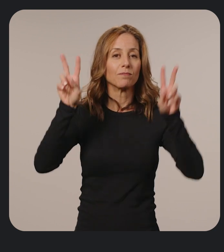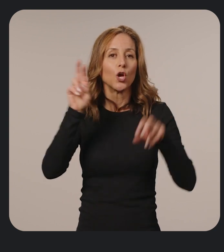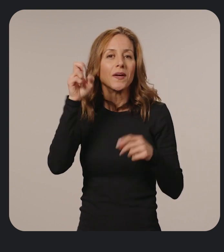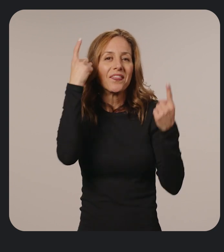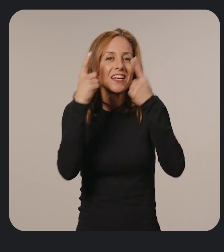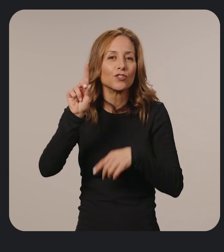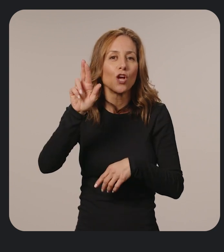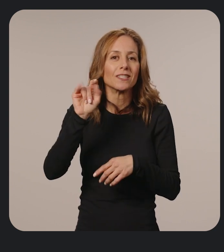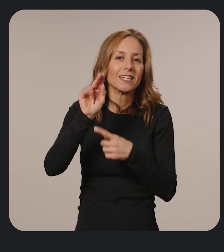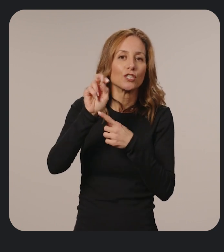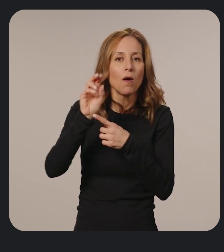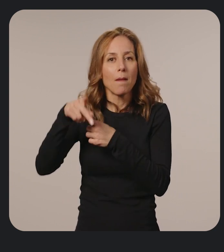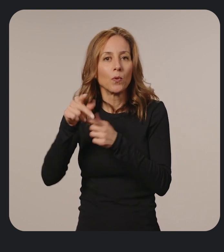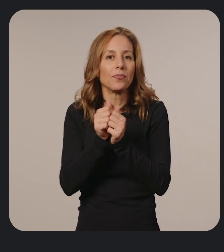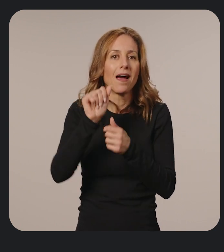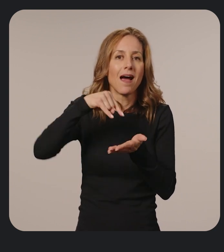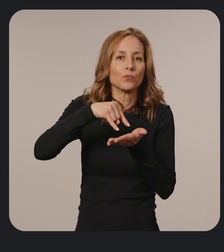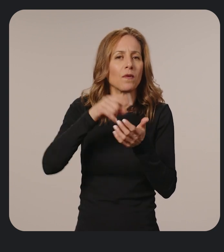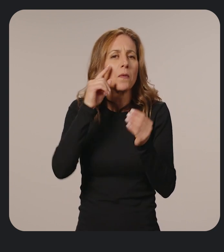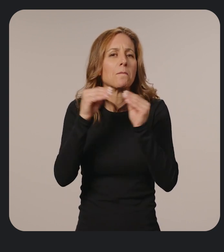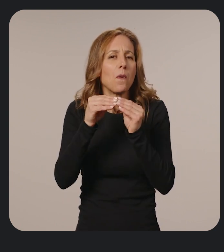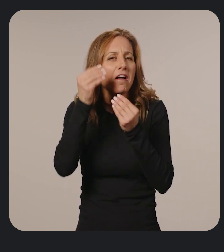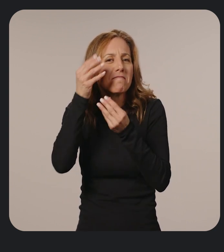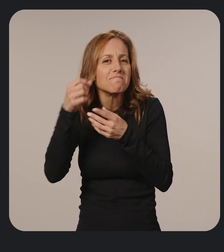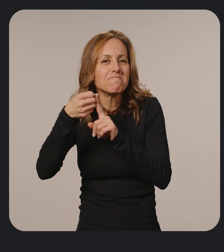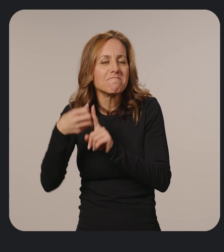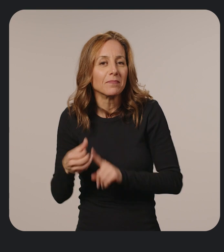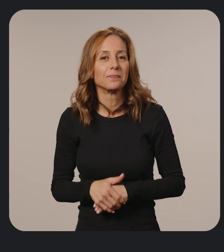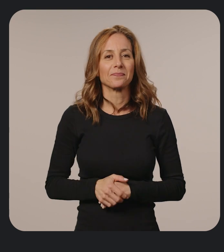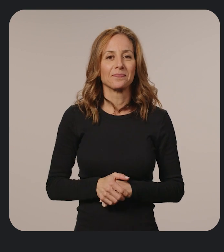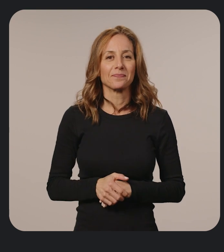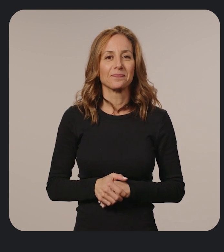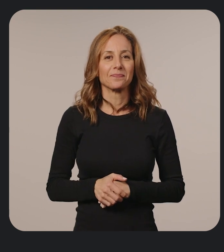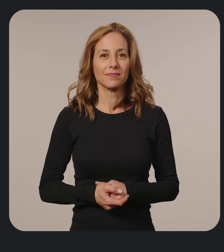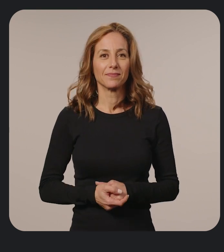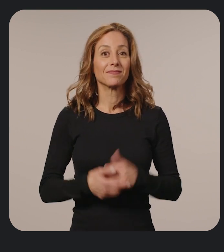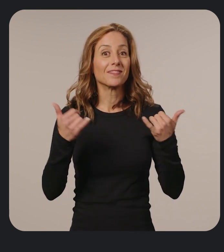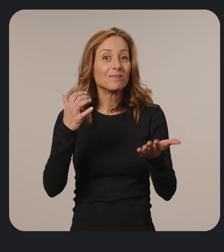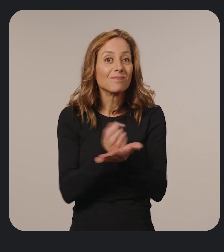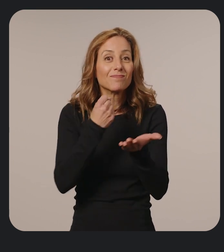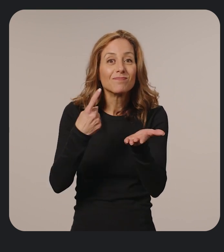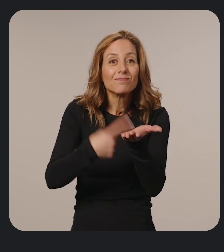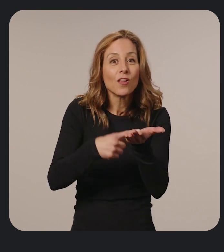Check out our Google I/O Talk, "Rethinking Dart Interop with Android," for more details. Let's take a moment and talk